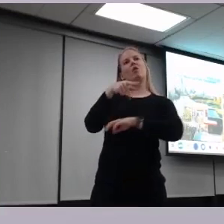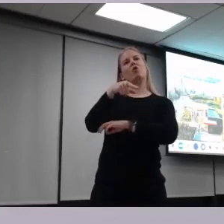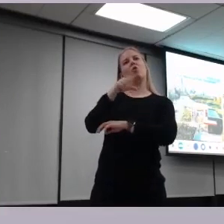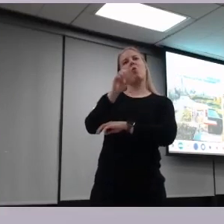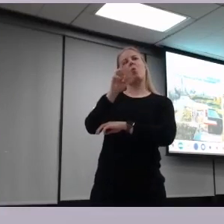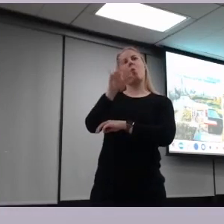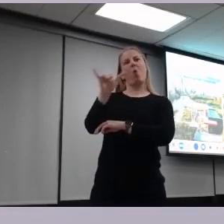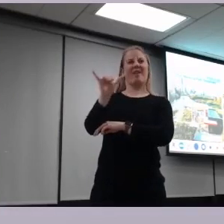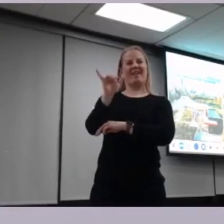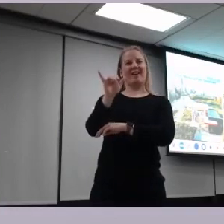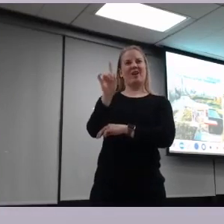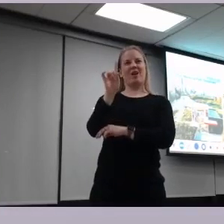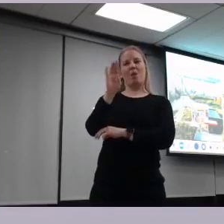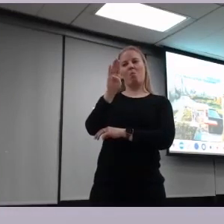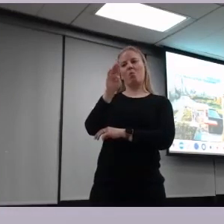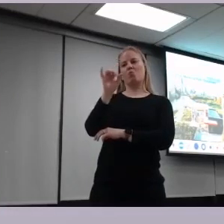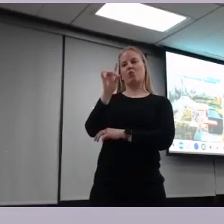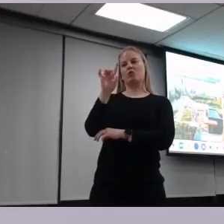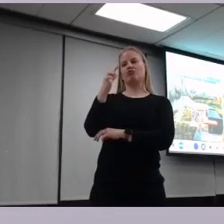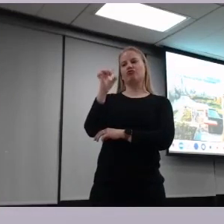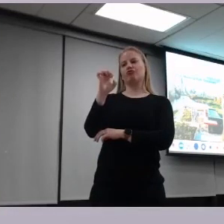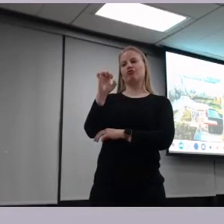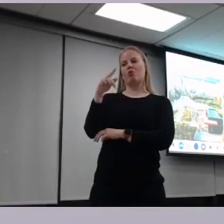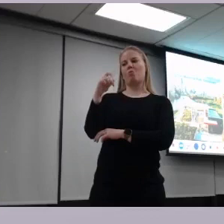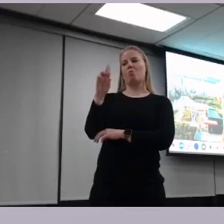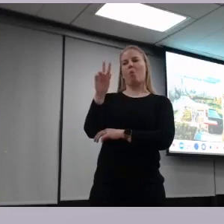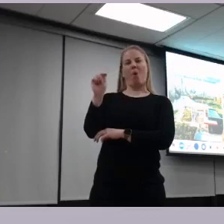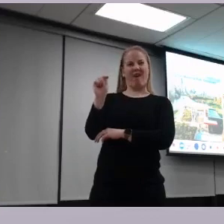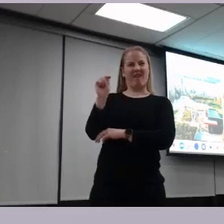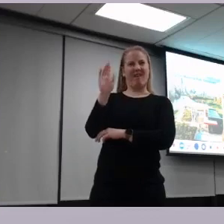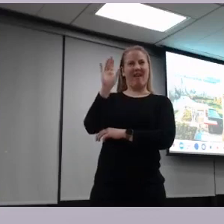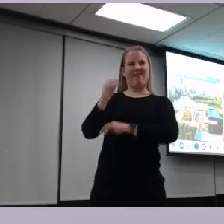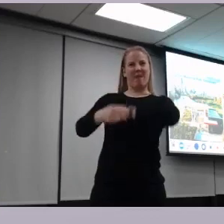Henry Palmisano Park and we transformed a rail yard